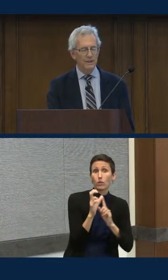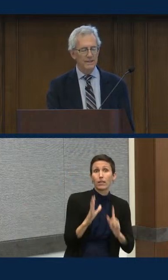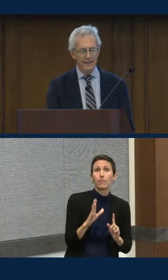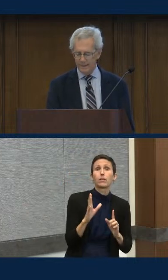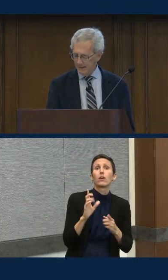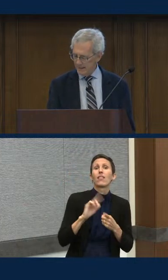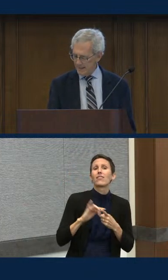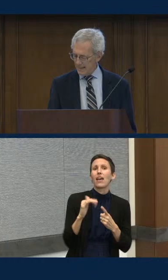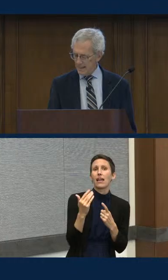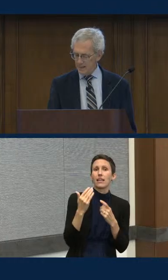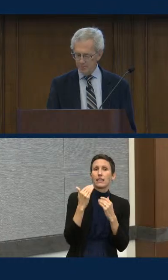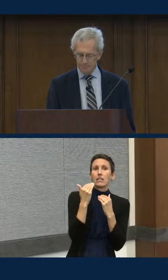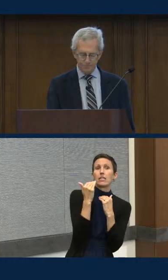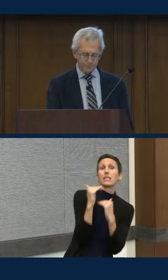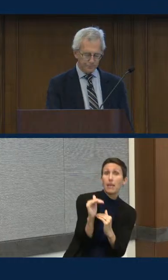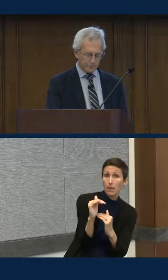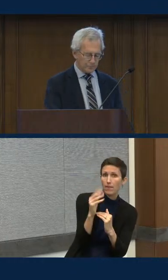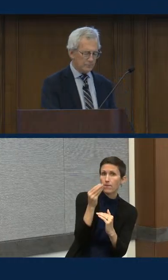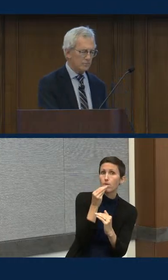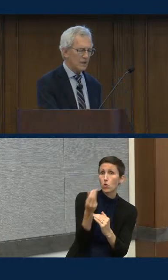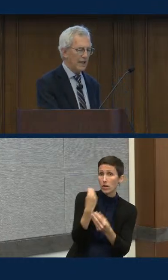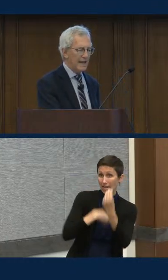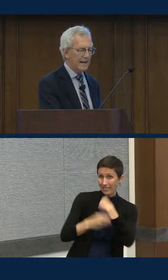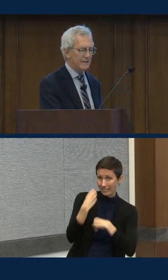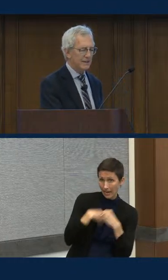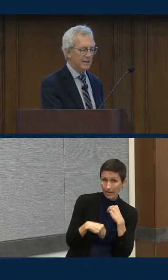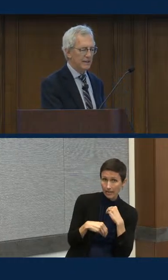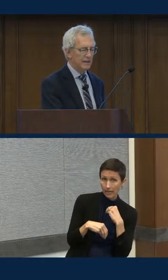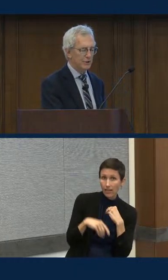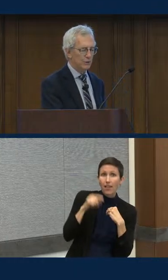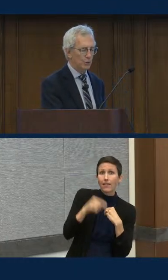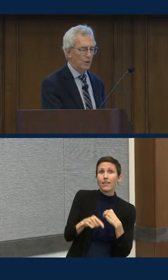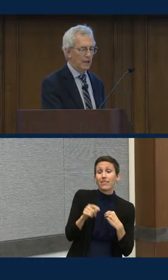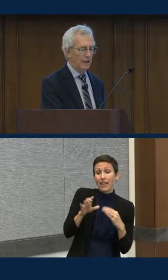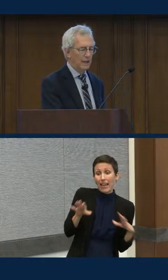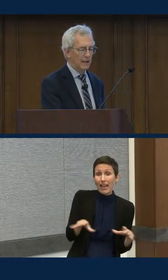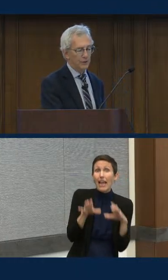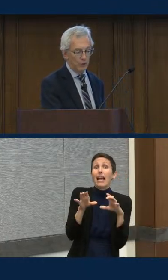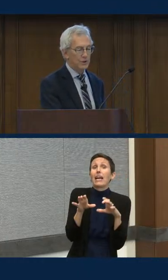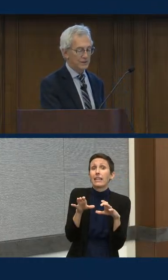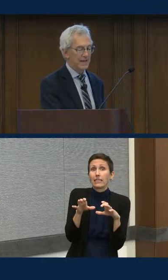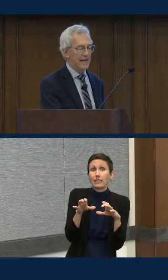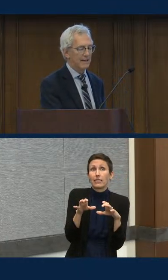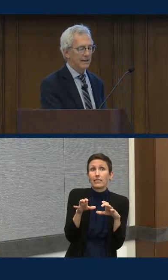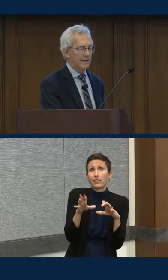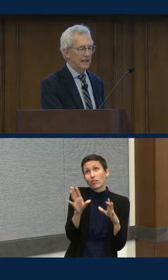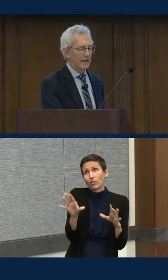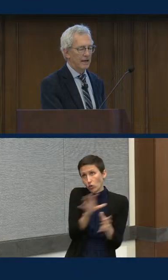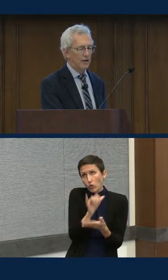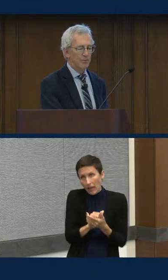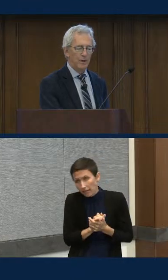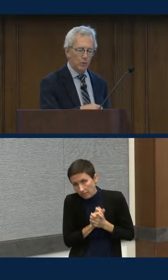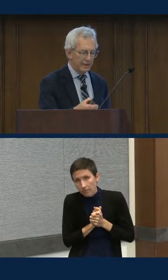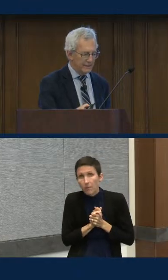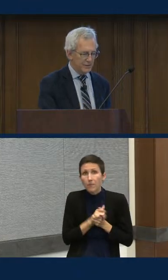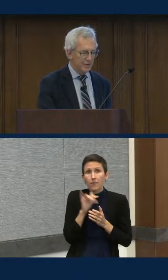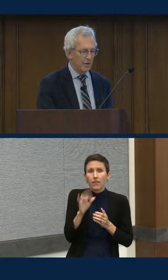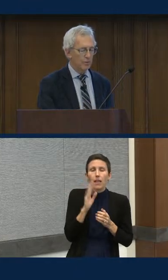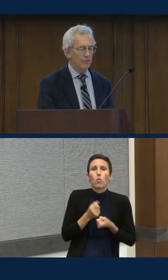restraint food intake act to do